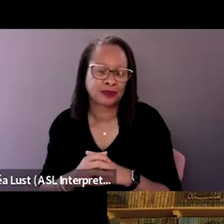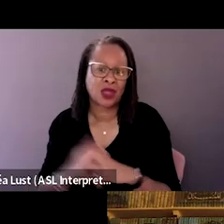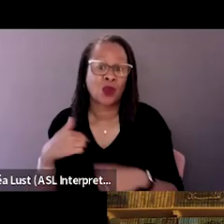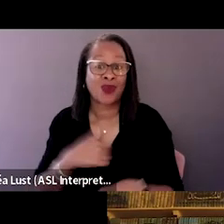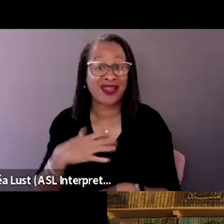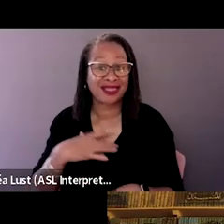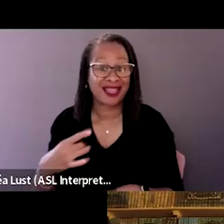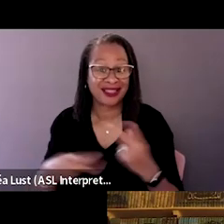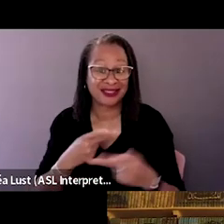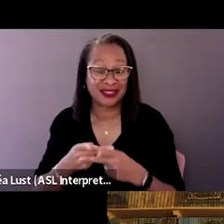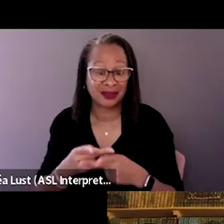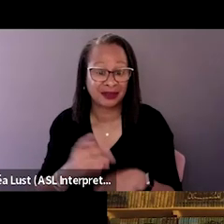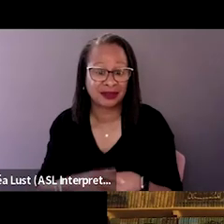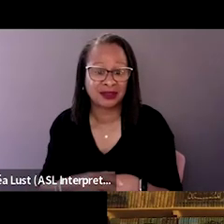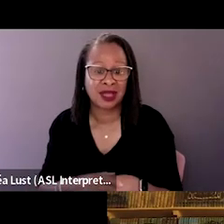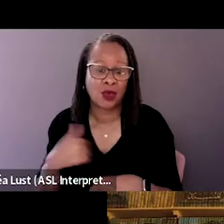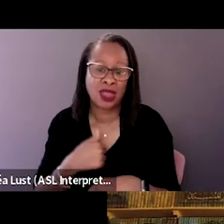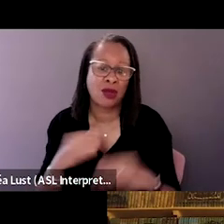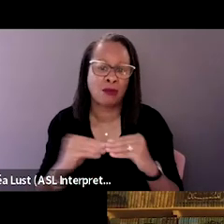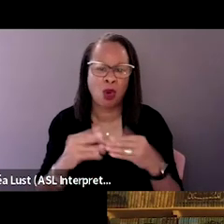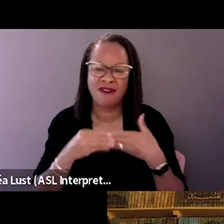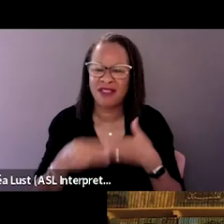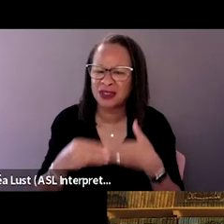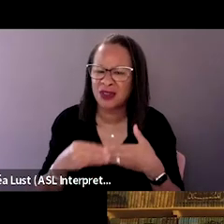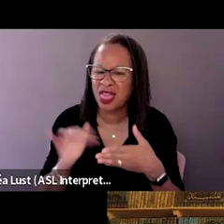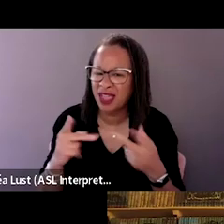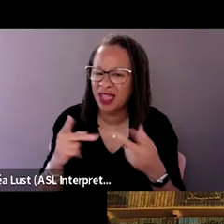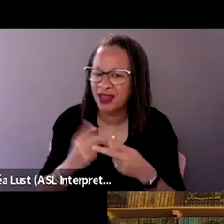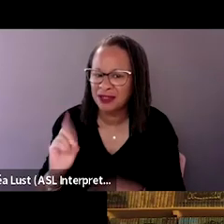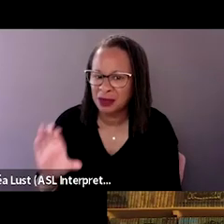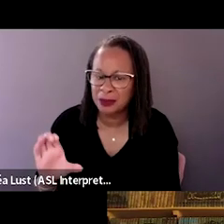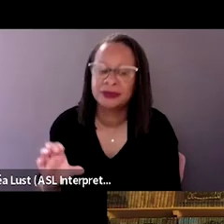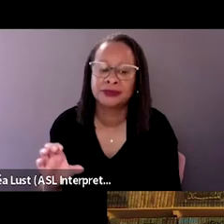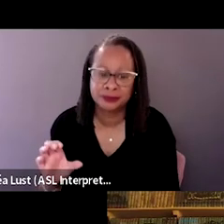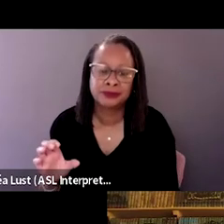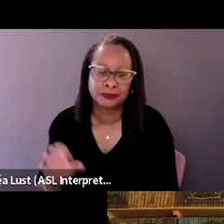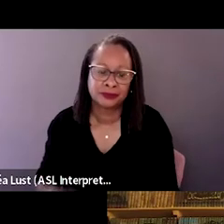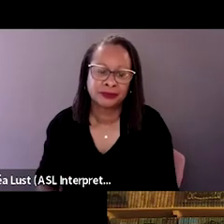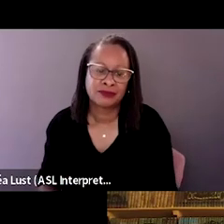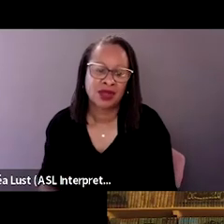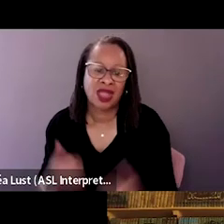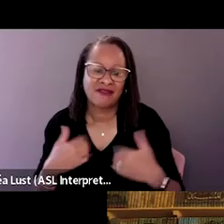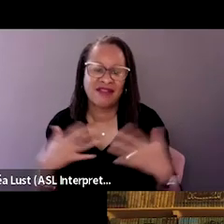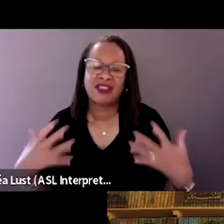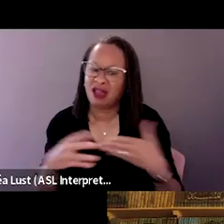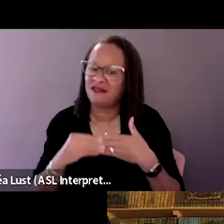we are a bit flexible in this way, by the way, on this subject itself. We are lots of flexibility there,